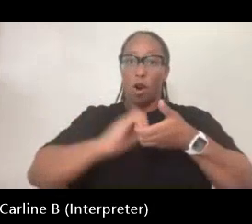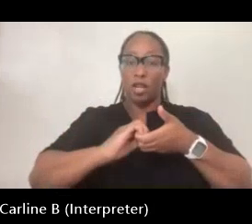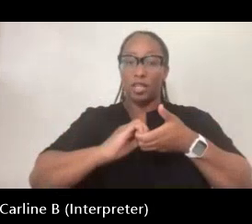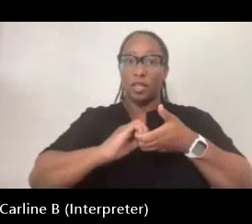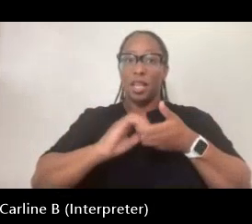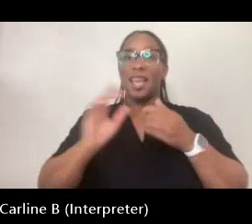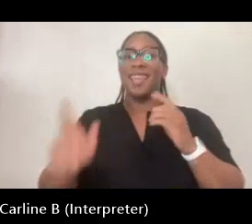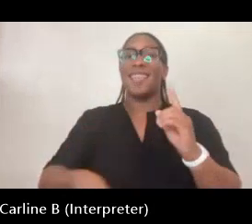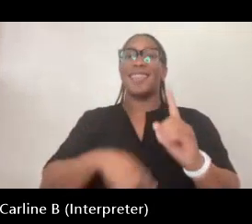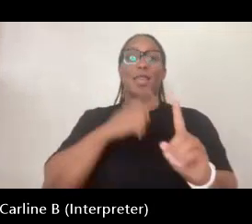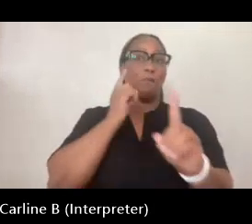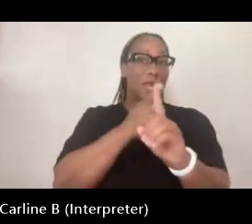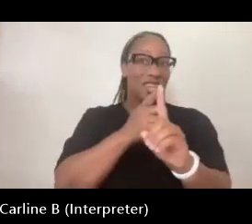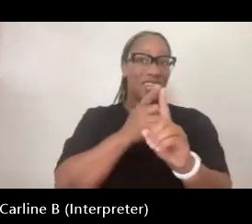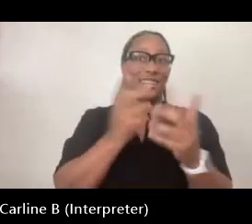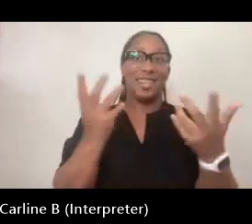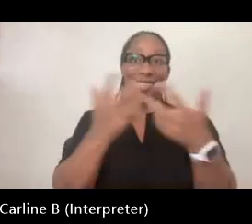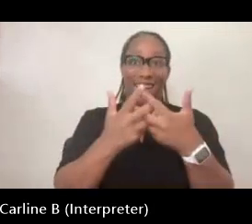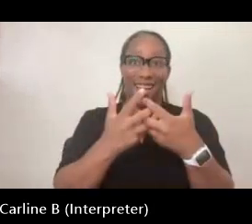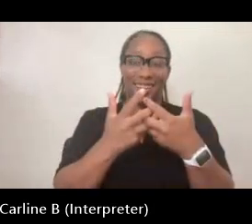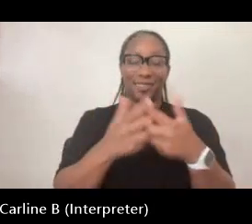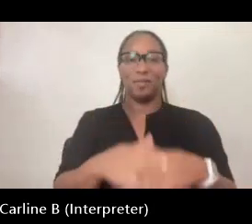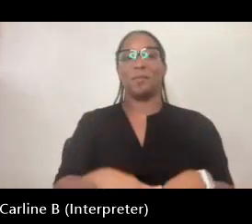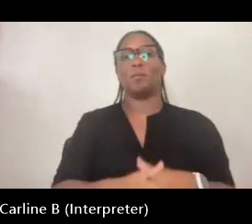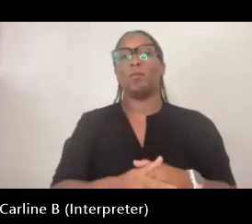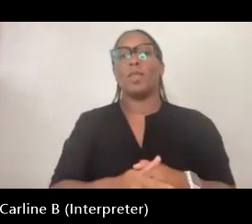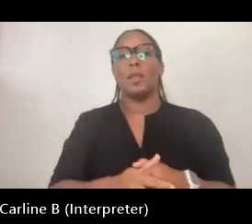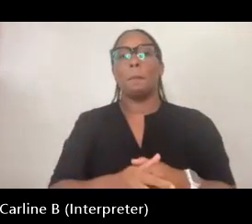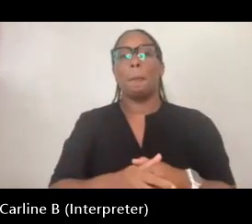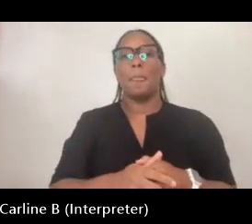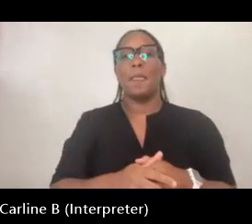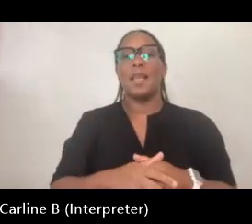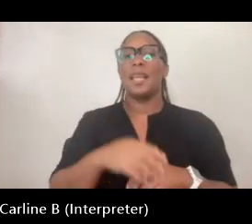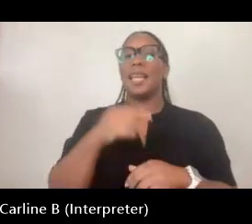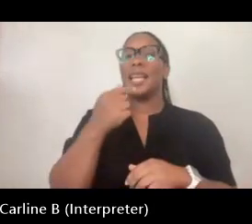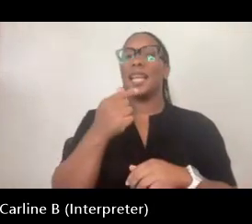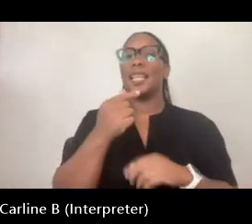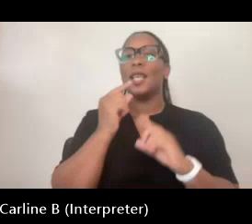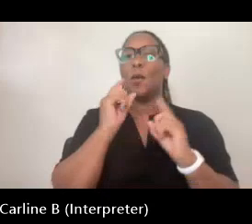aligned but age agnostic give an hour is another local company. They're based in Chapel Hill.